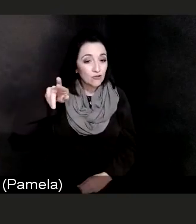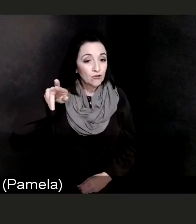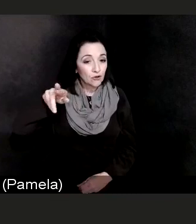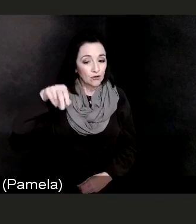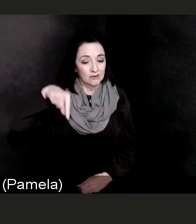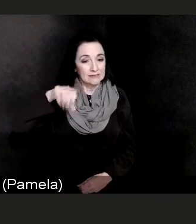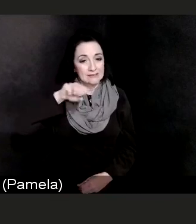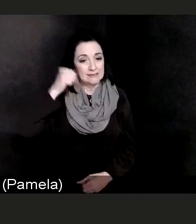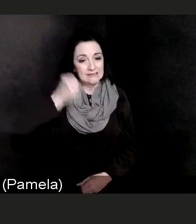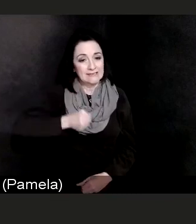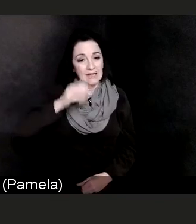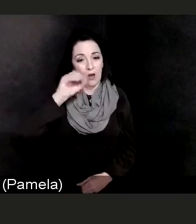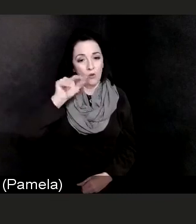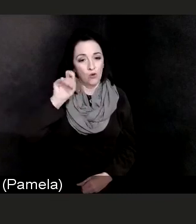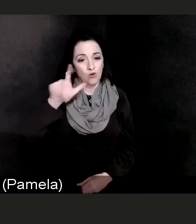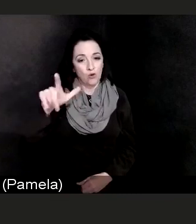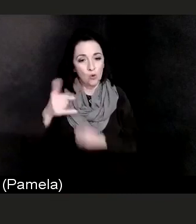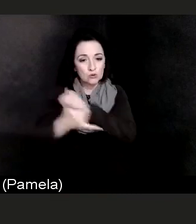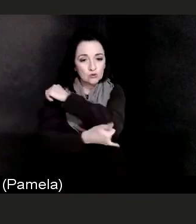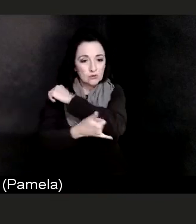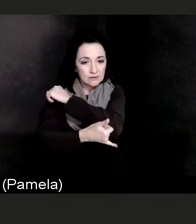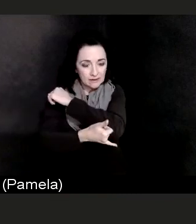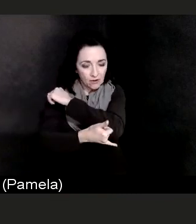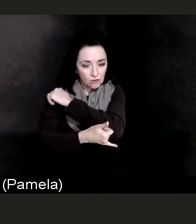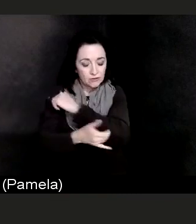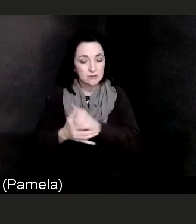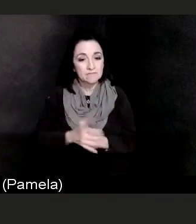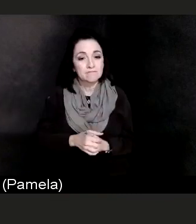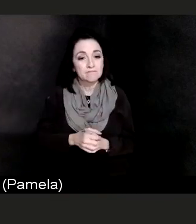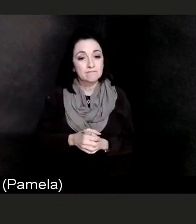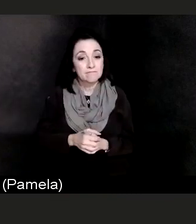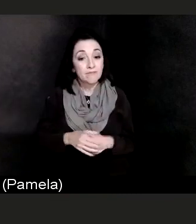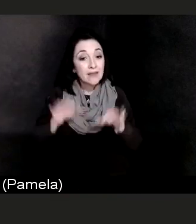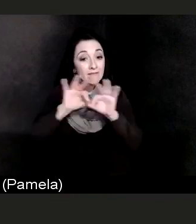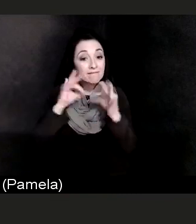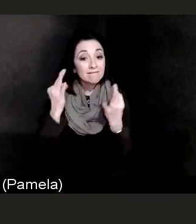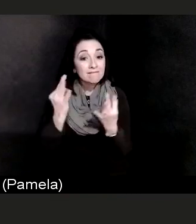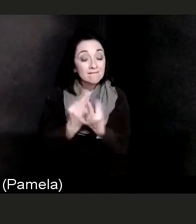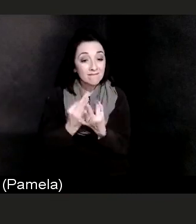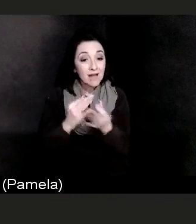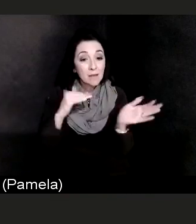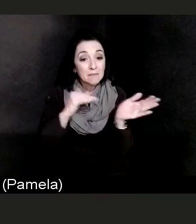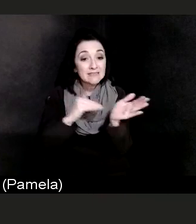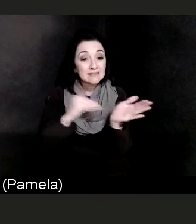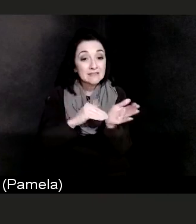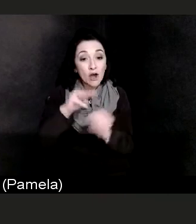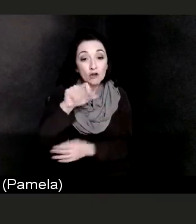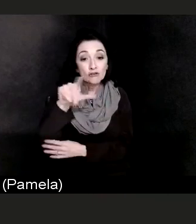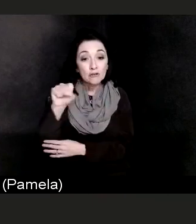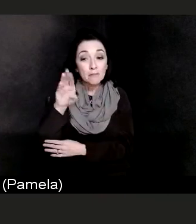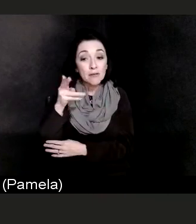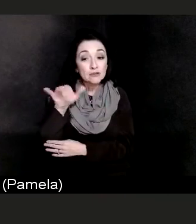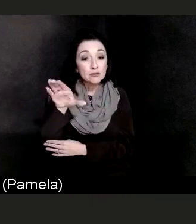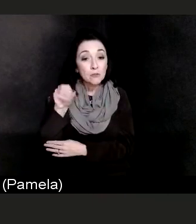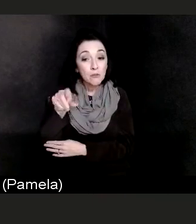We've opened up another, a family practice clinic in Millsboro. We've continued to grow and develop